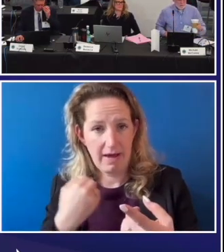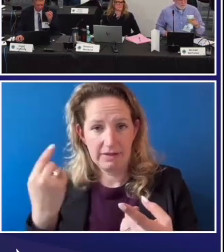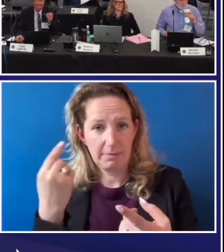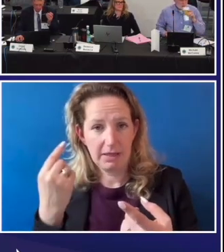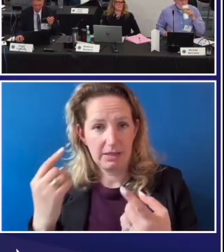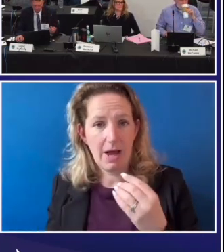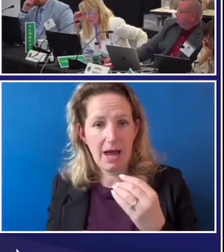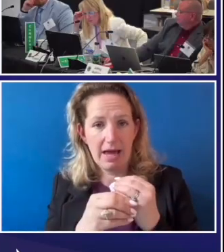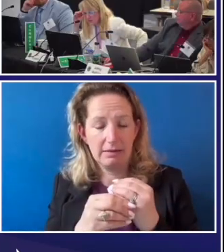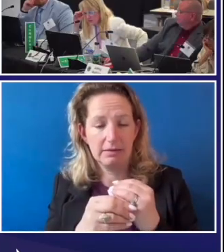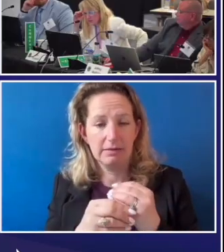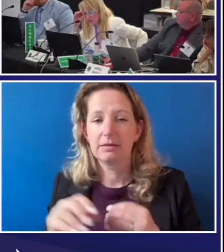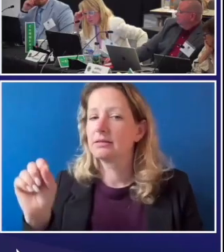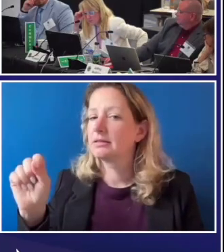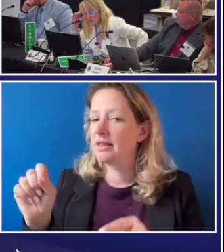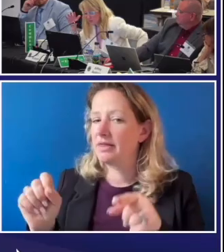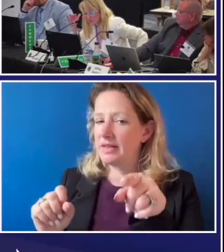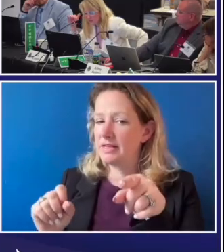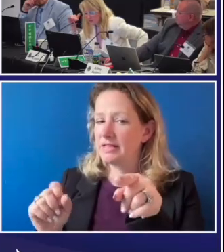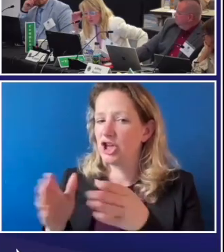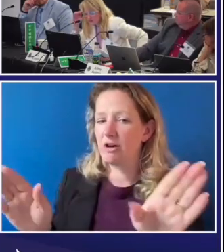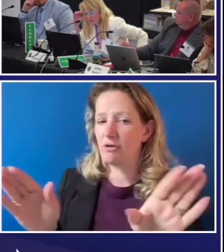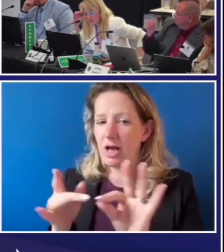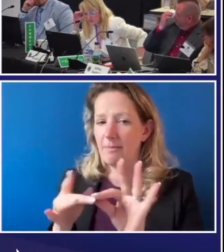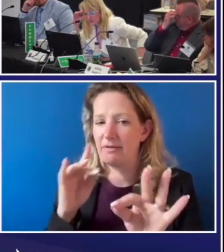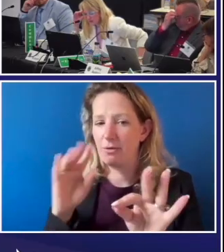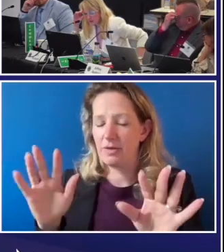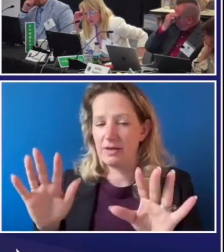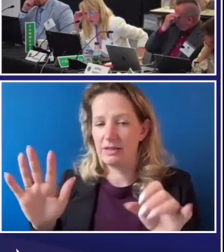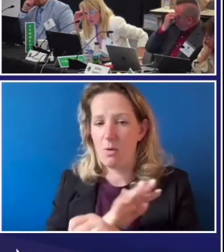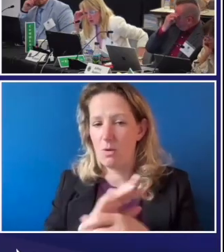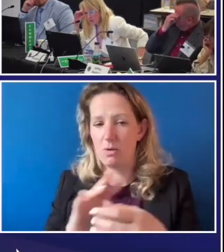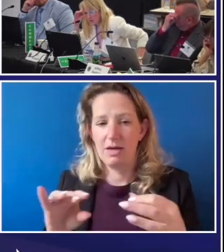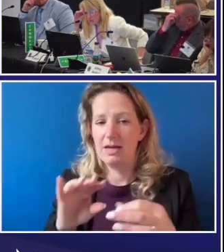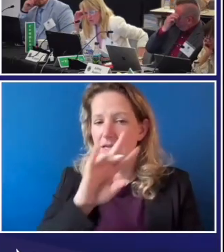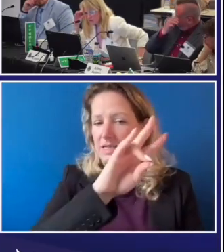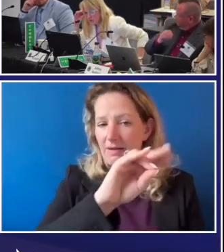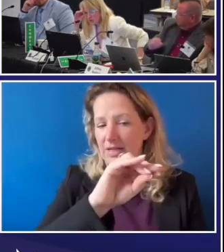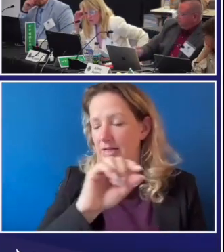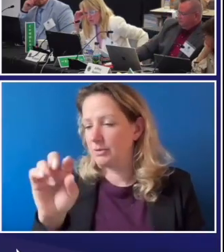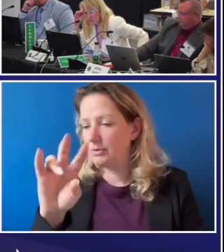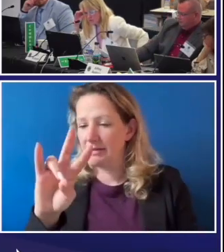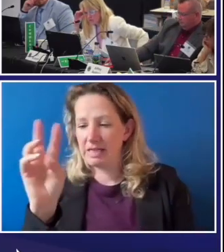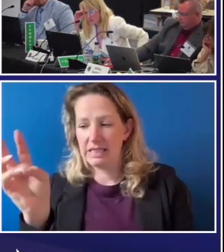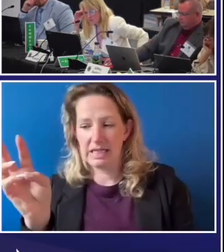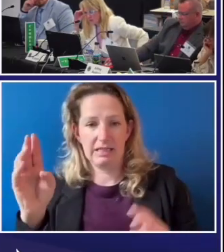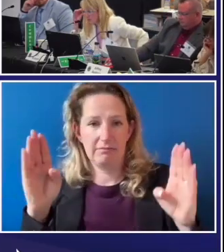Yep, it's just a general comment for this whole 70 to 76-ish. Like, I think we should use the same standard.